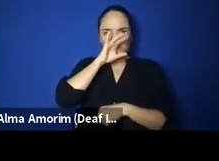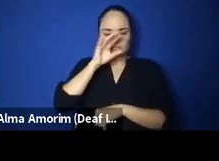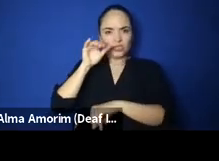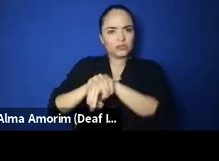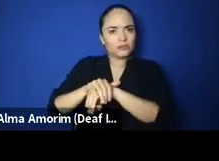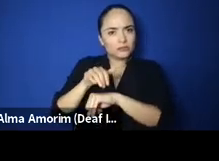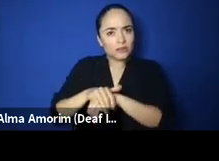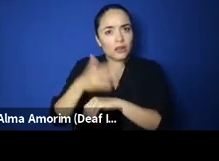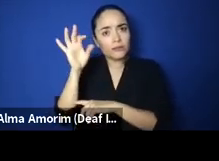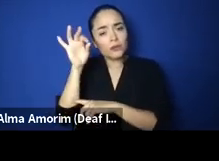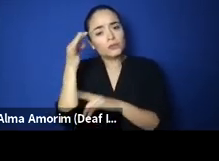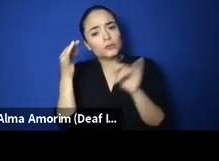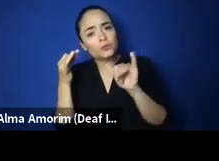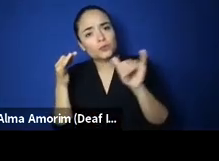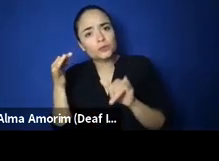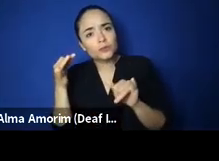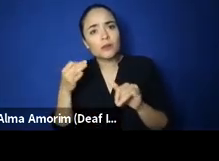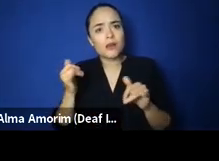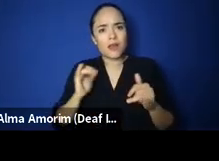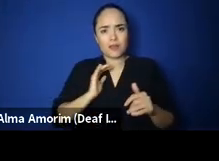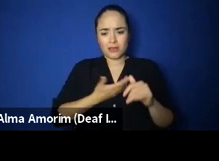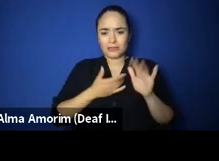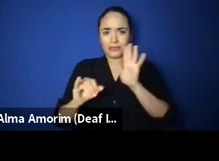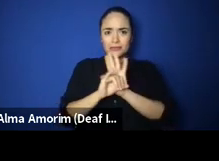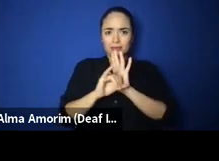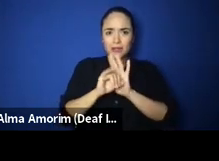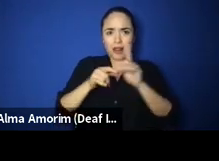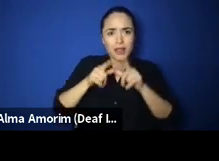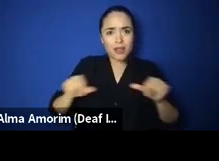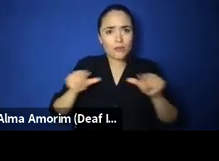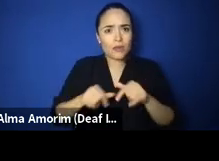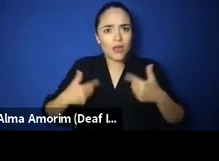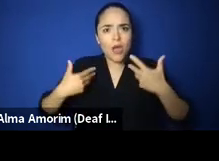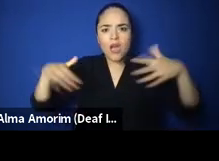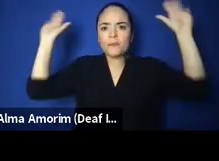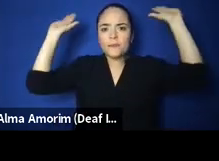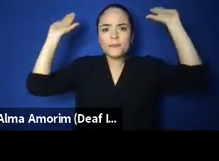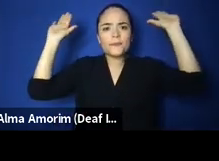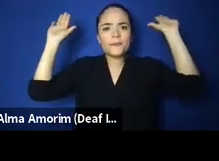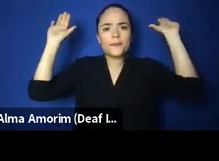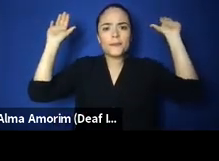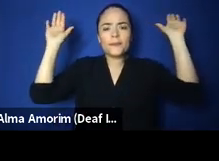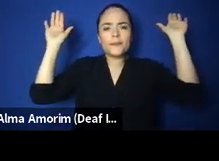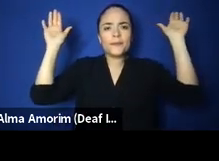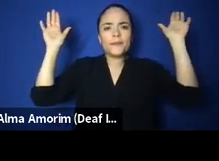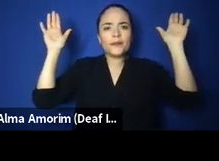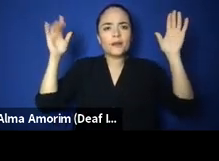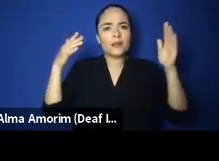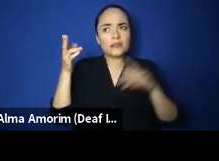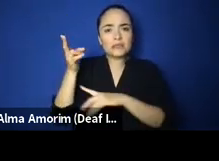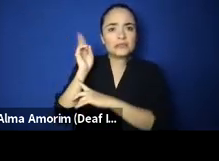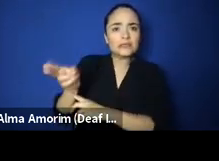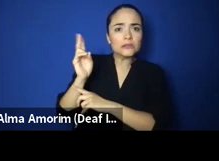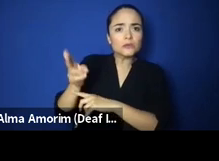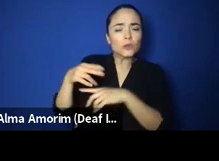and our culture, and so history has, sadly, a superpower to take away our humanity, and we